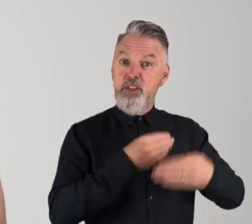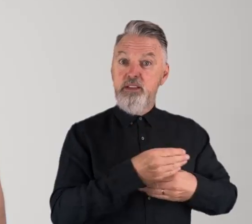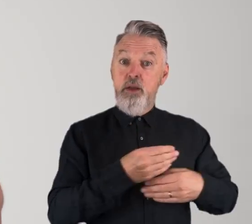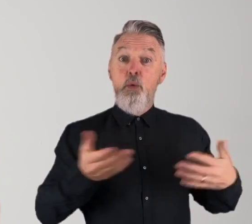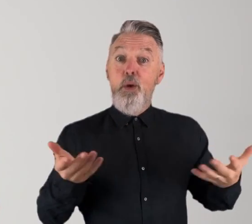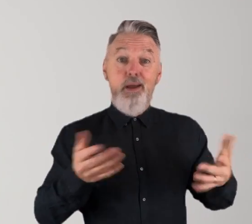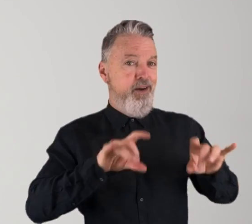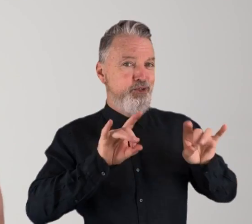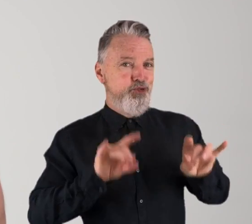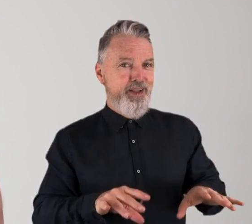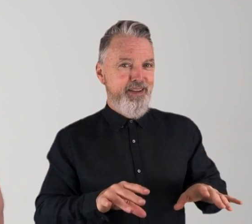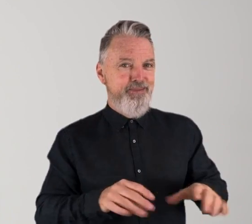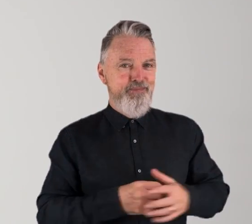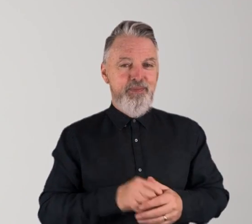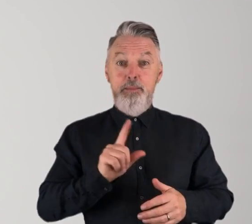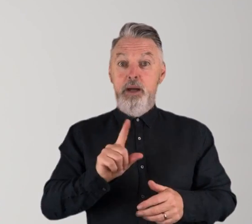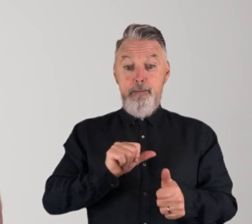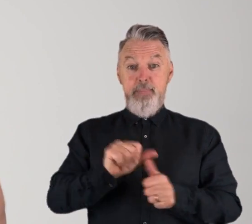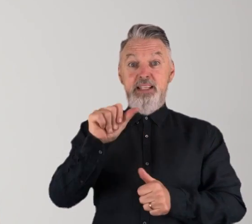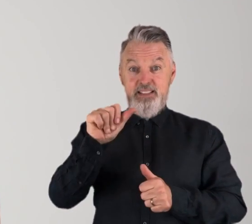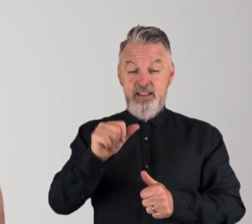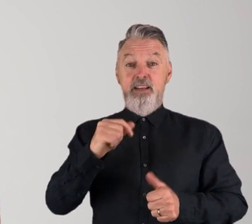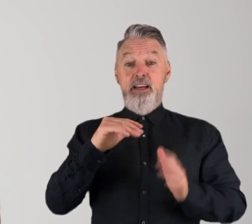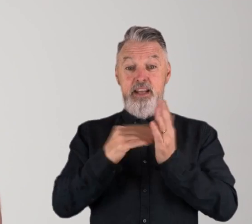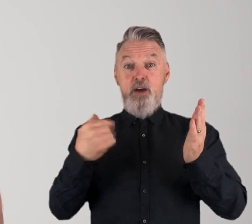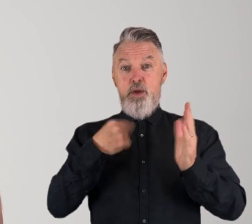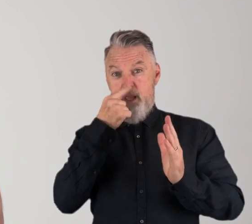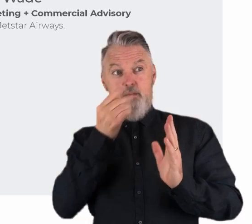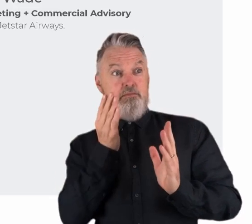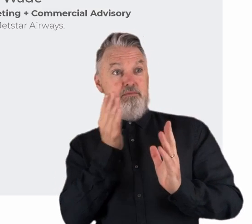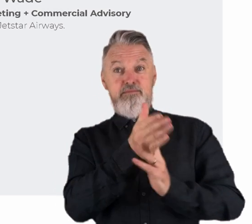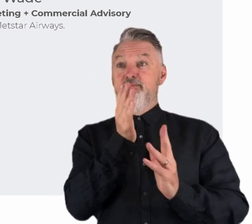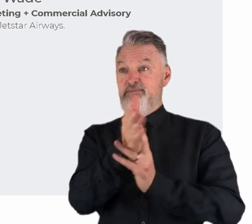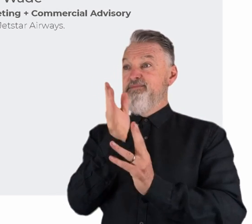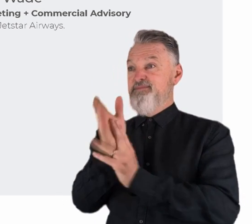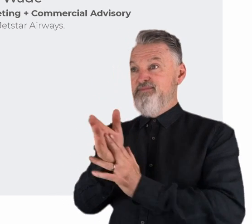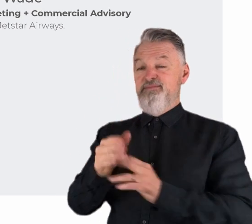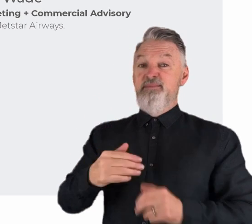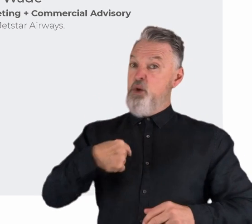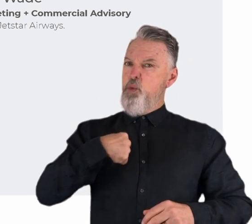And the best thing, is that we're shipping product now, to our retailers and our customers. We're the best team to make this happen.